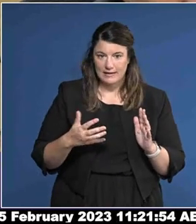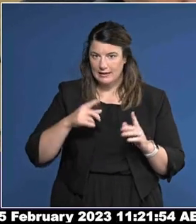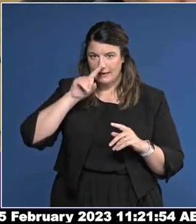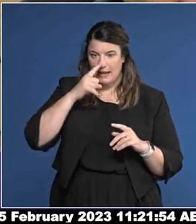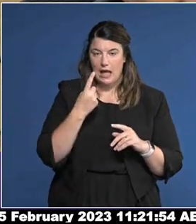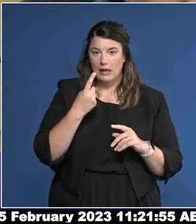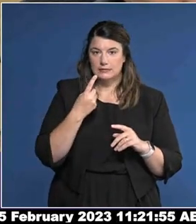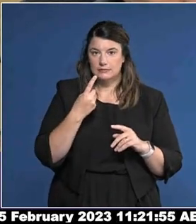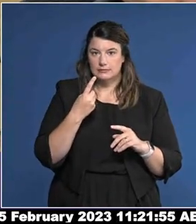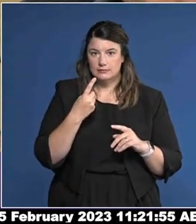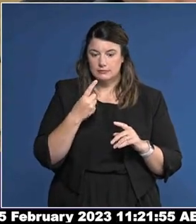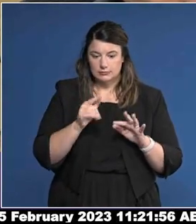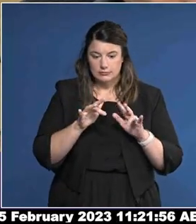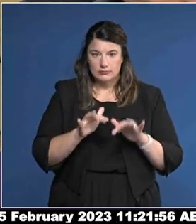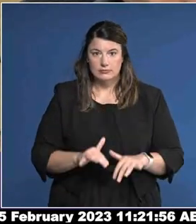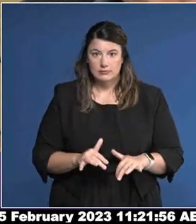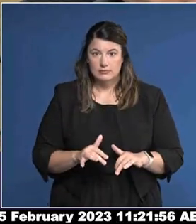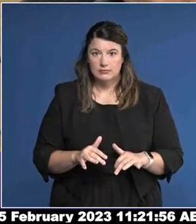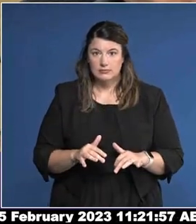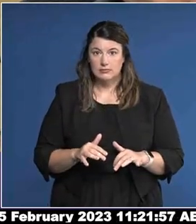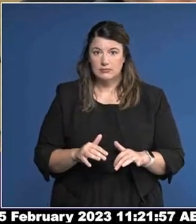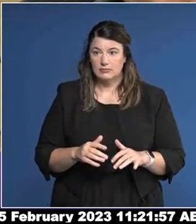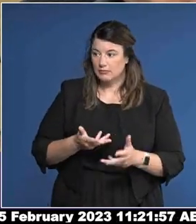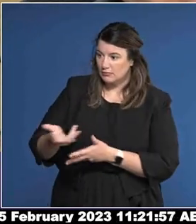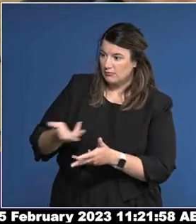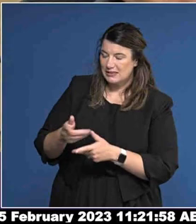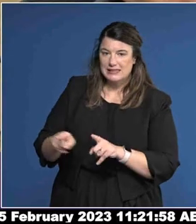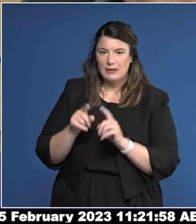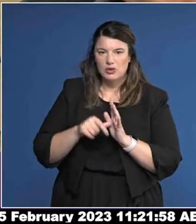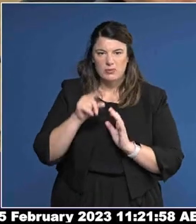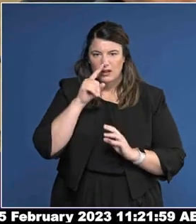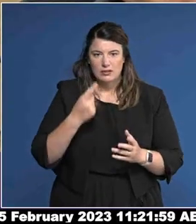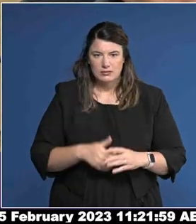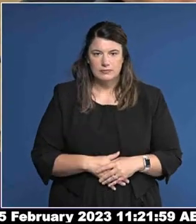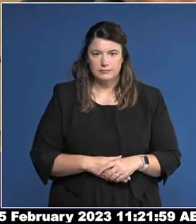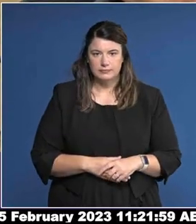and do their record-keeping while interacting with participants. The NDIS Commissioner said that it: